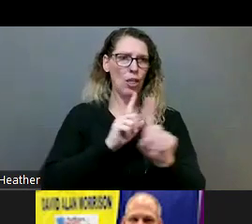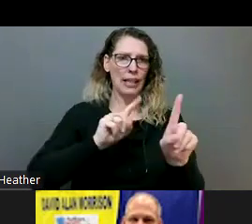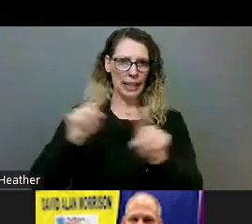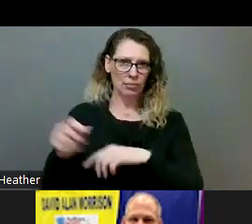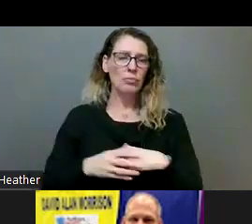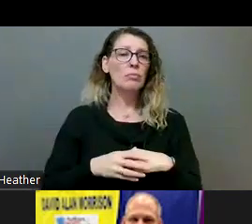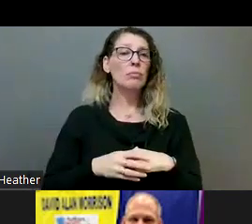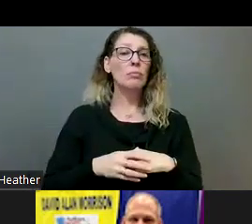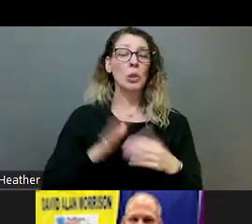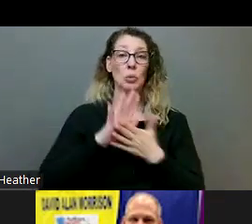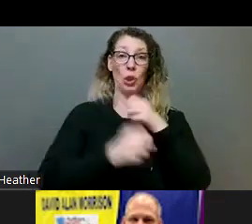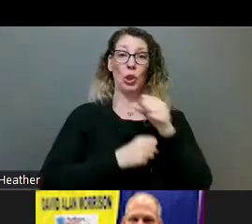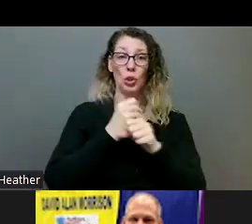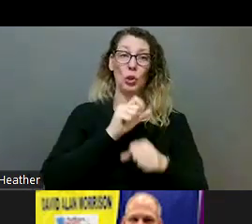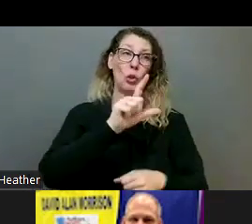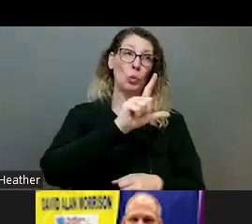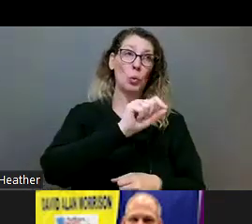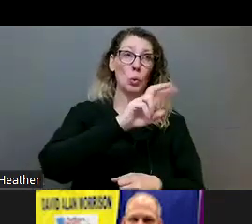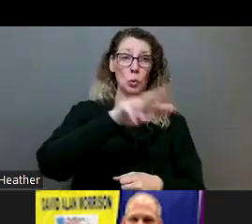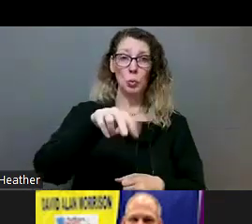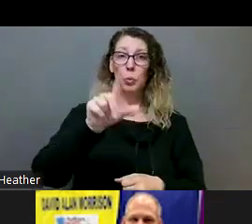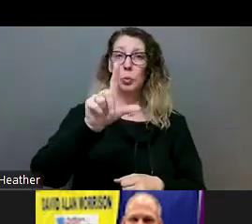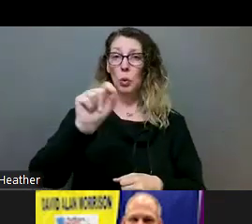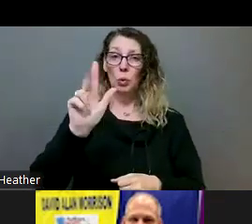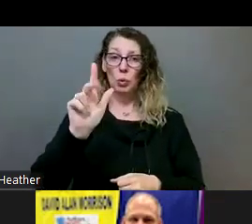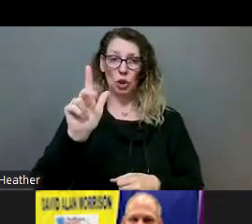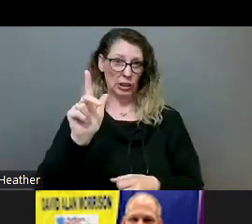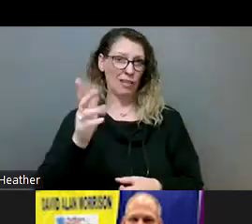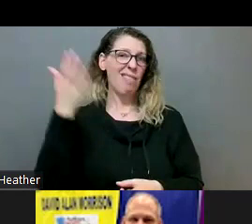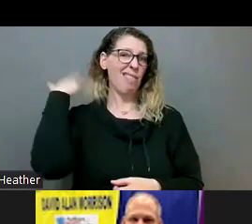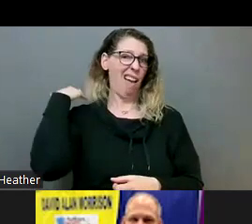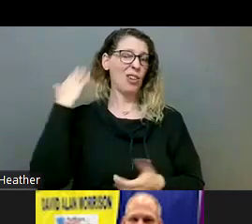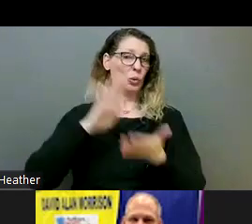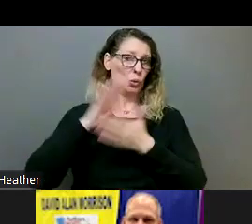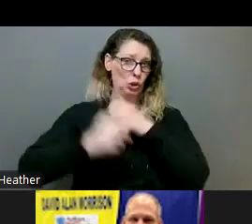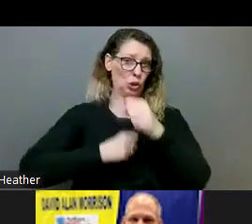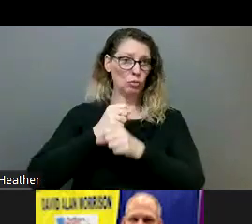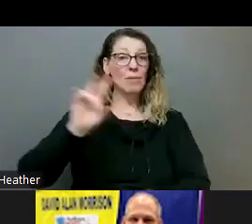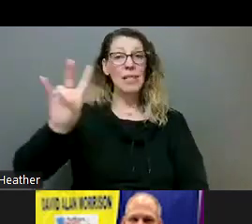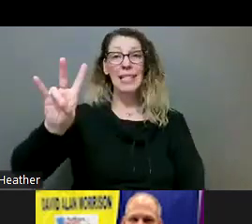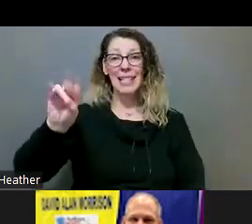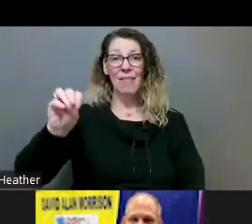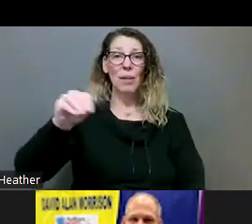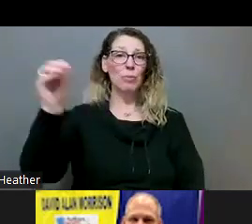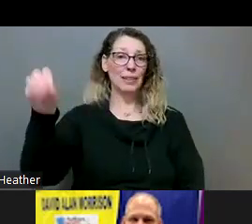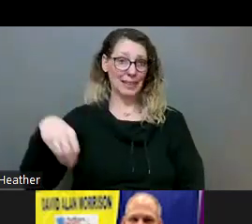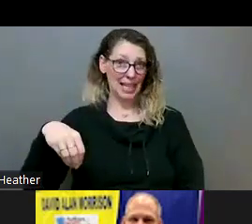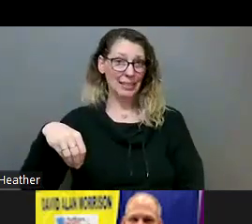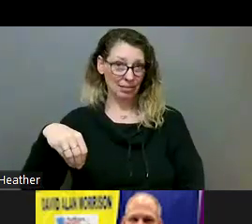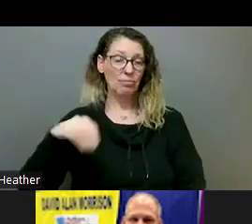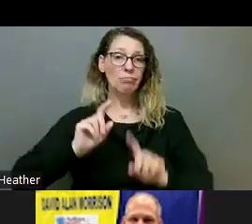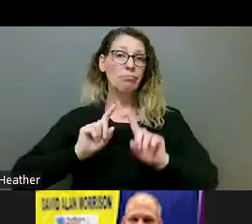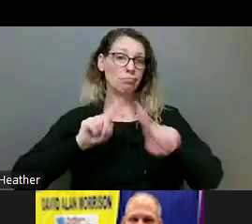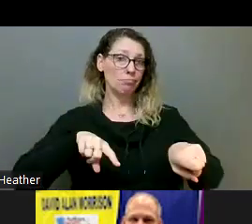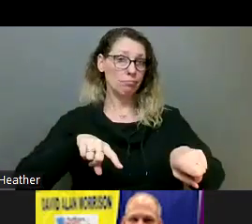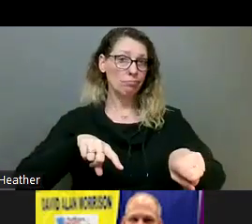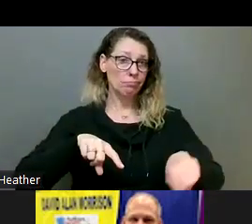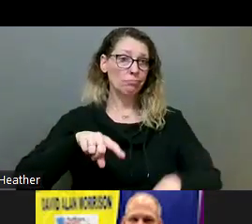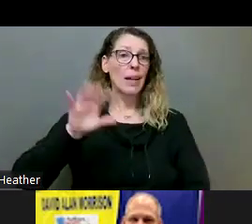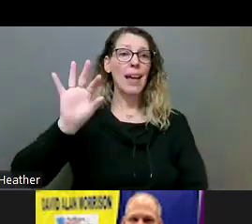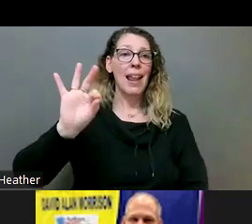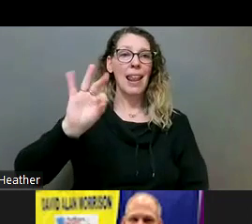year 2022-23, the last full school year, 70% of our students attended 90% or more of their